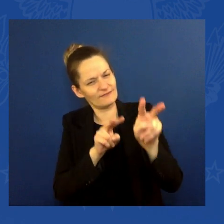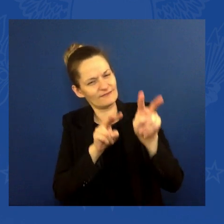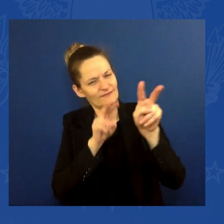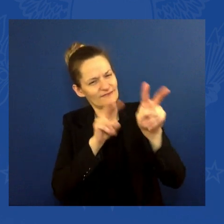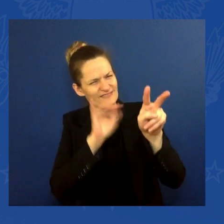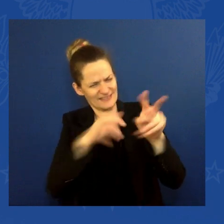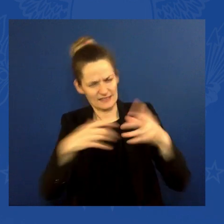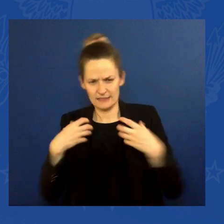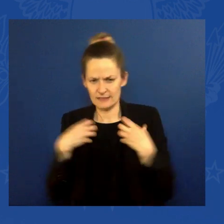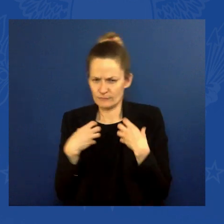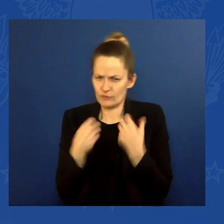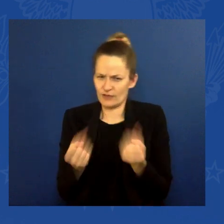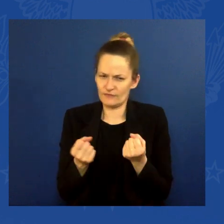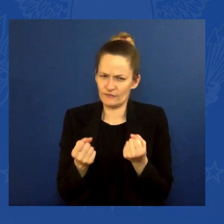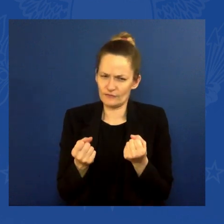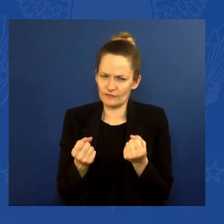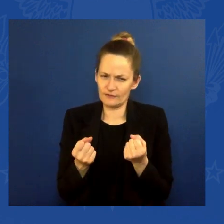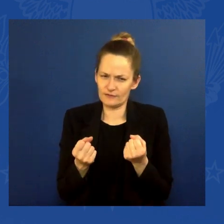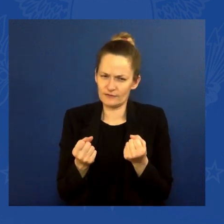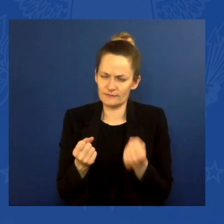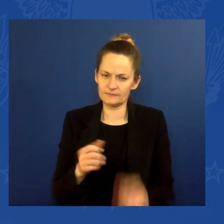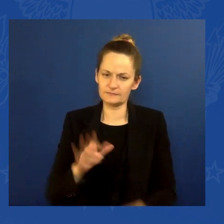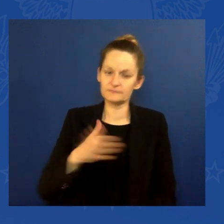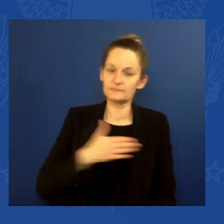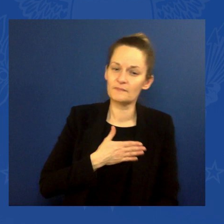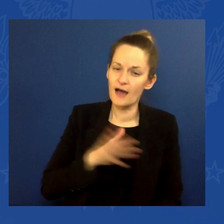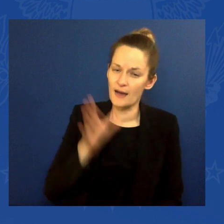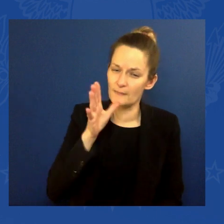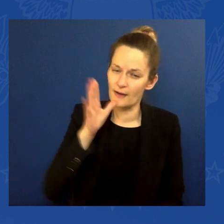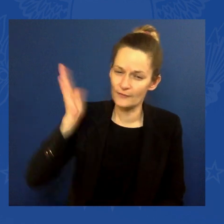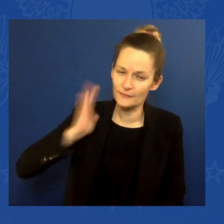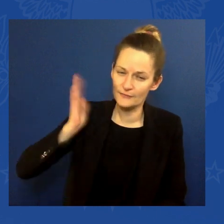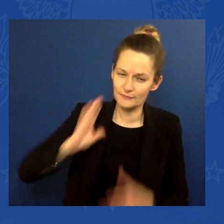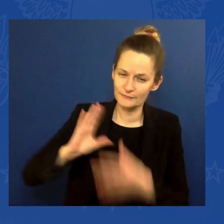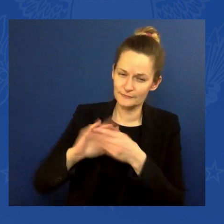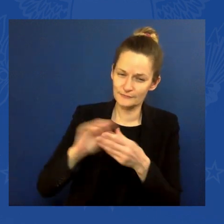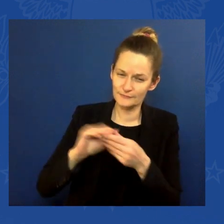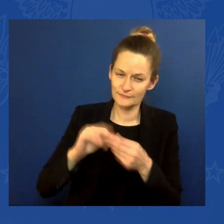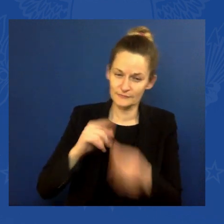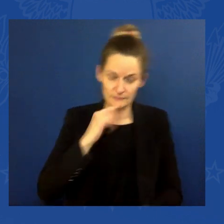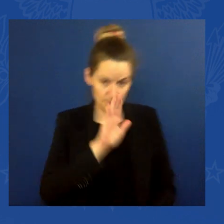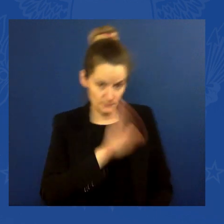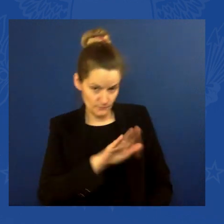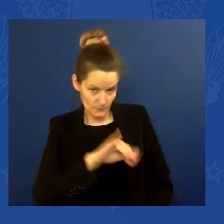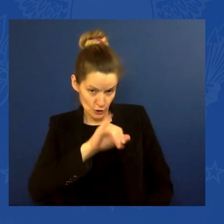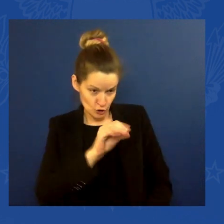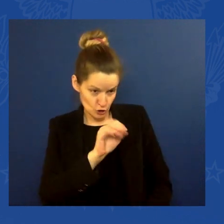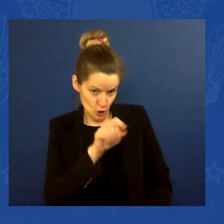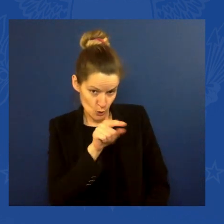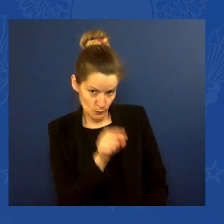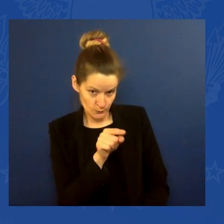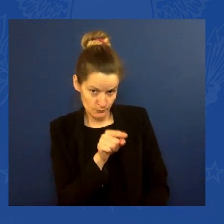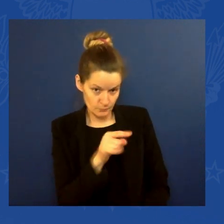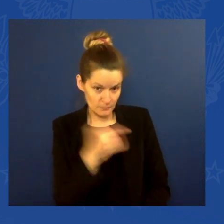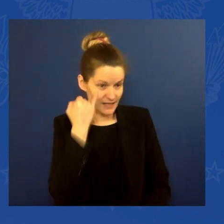She'd say, "Joe, remember: As long as you're alive, you have an obligation to strive. And you're not dead until you've seen the face of God."